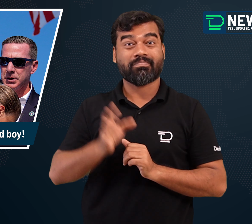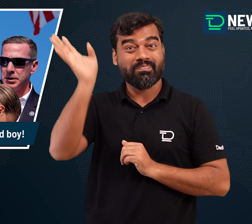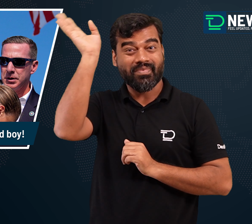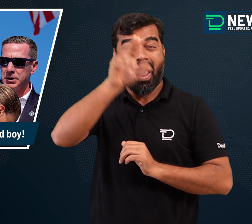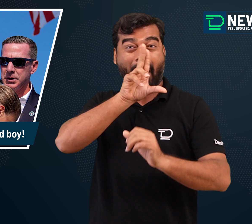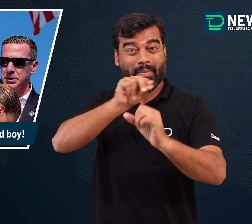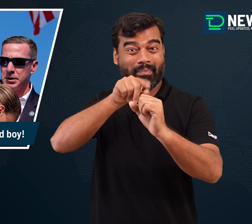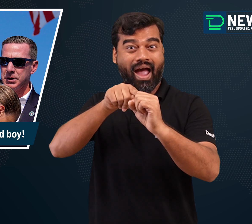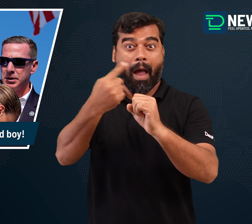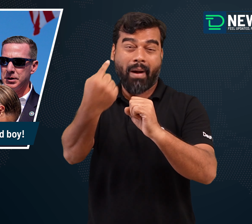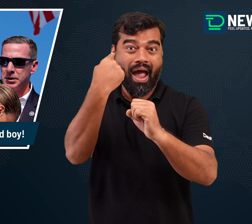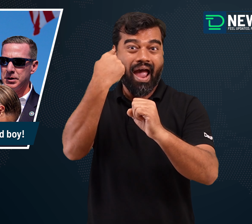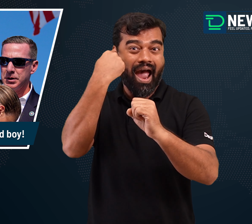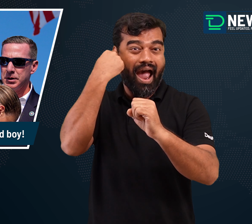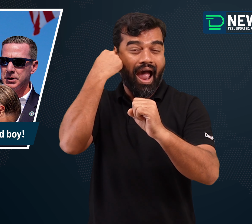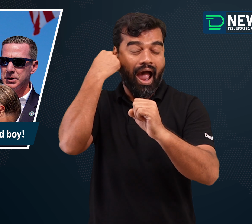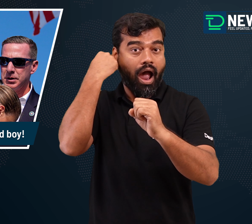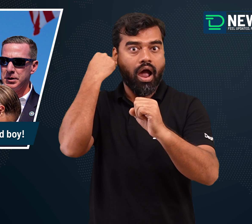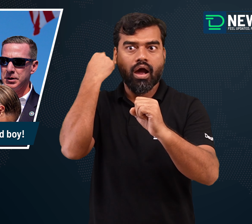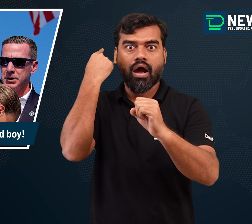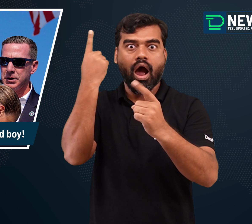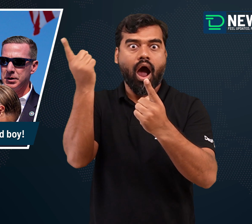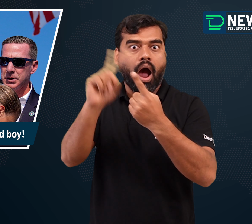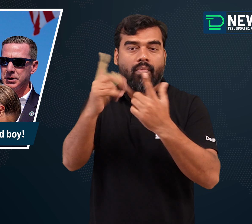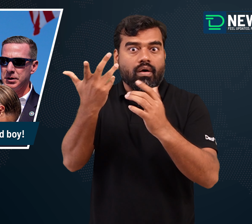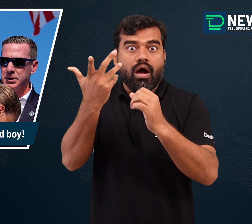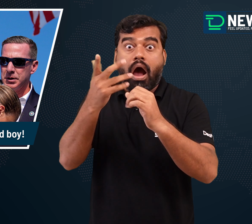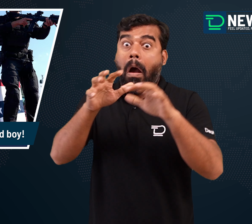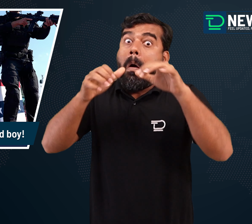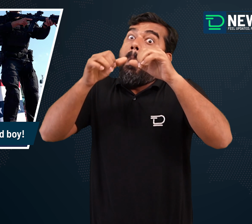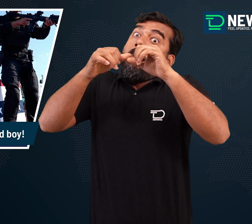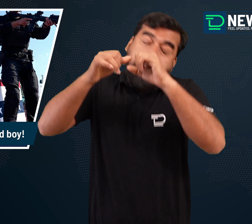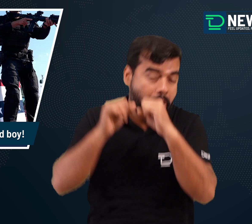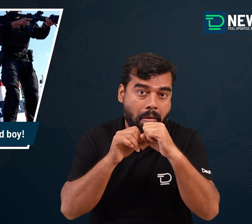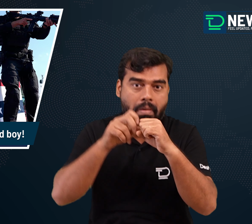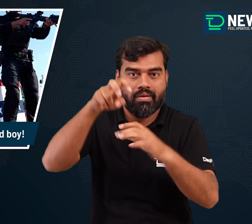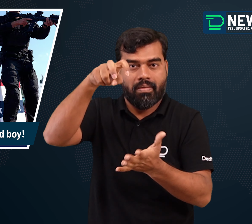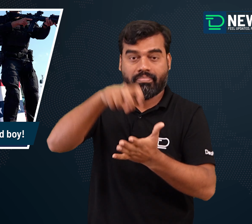Even Trump, who was speaking on stage, also bowed.